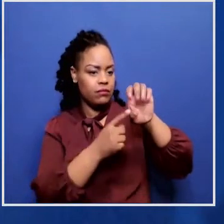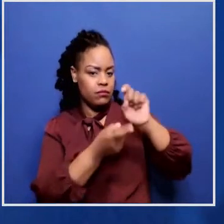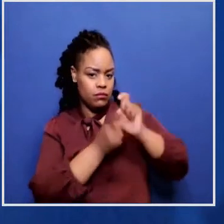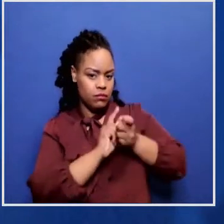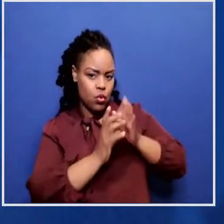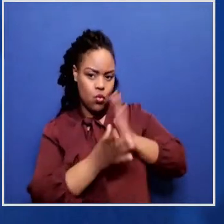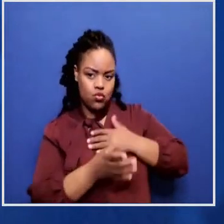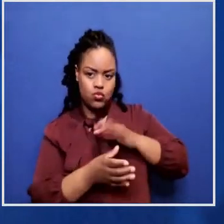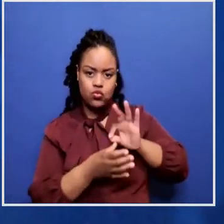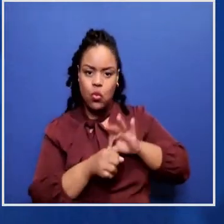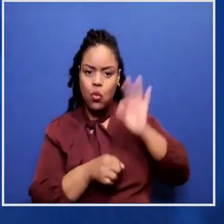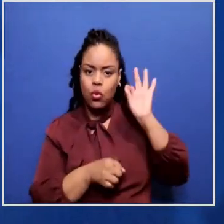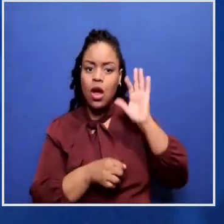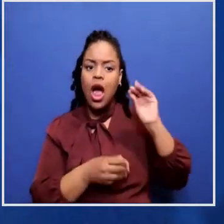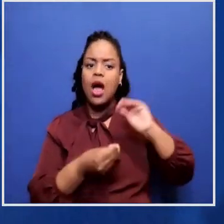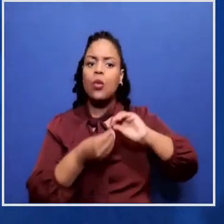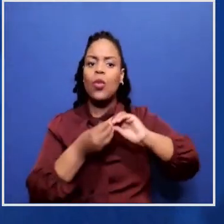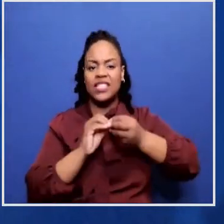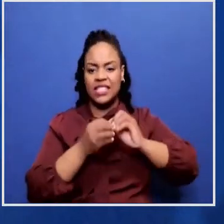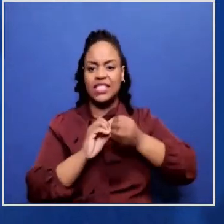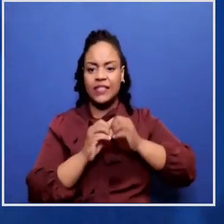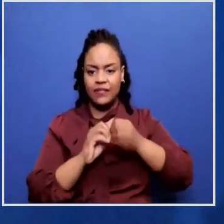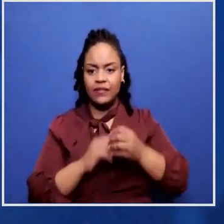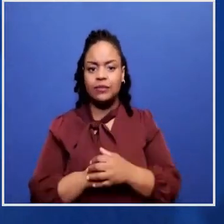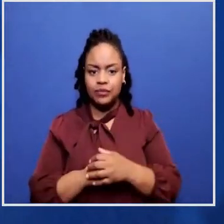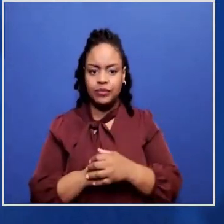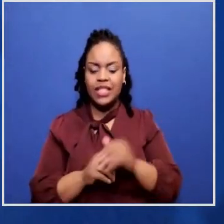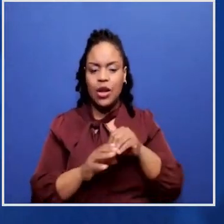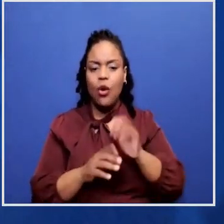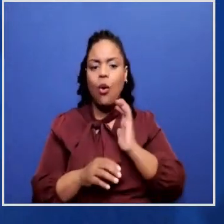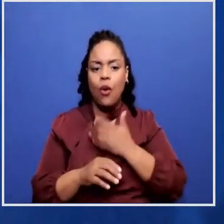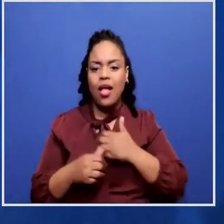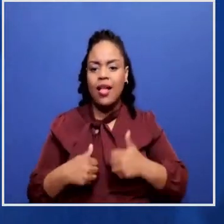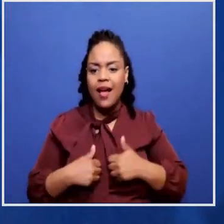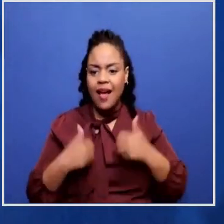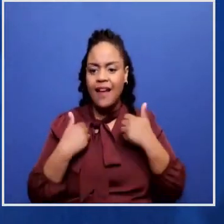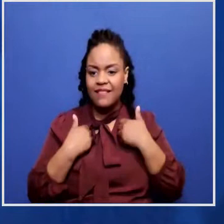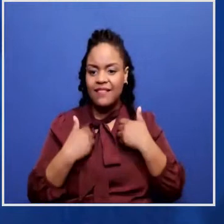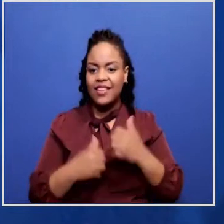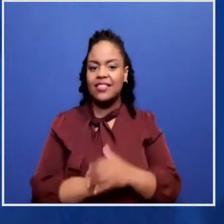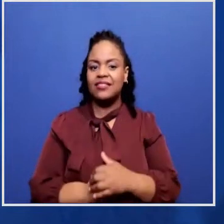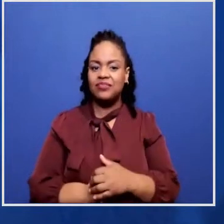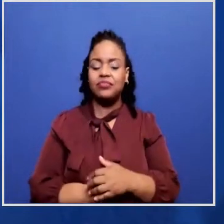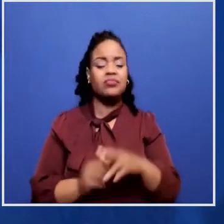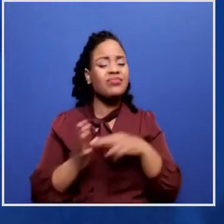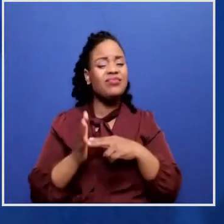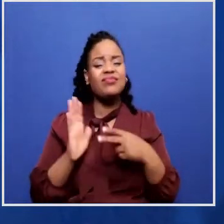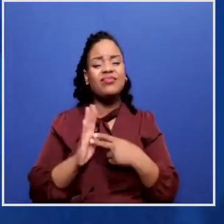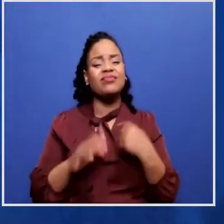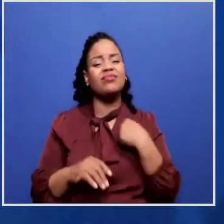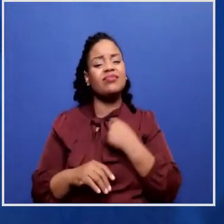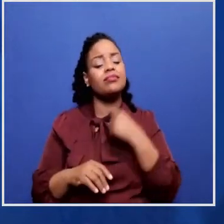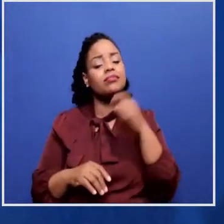DR. KING ONCE SAID, OUR GOAL IS TO CREATE A BELOVED COMMUNITY. THIS WILL REQUIRE A QUALITATIVE CHANGE IN OUR SOULS, AS WELL AS A QUANTITATIVE CHANGE IN OUR LIVES. HE INSPIRED THE PEOPLE OF THIS